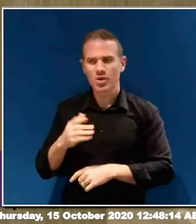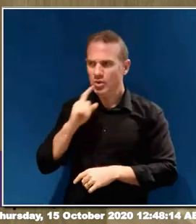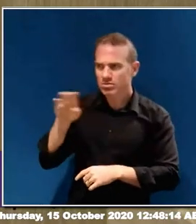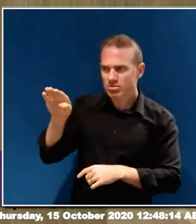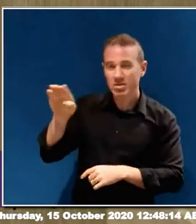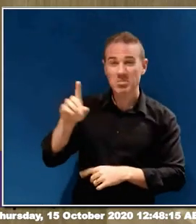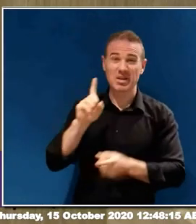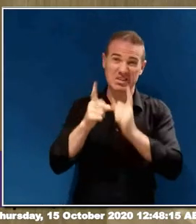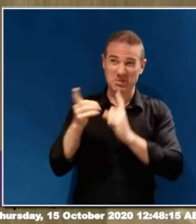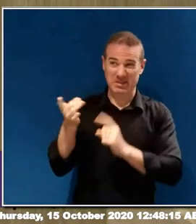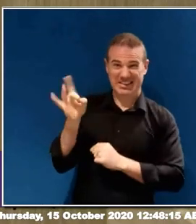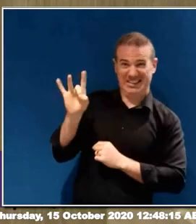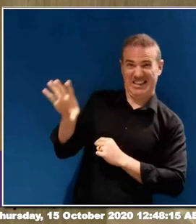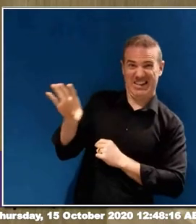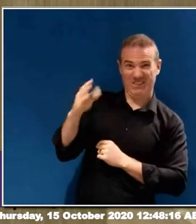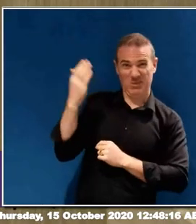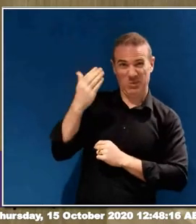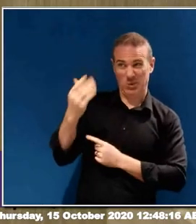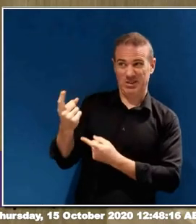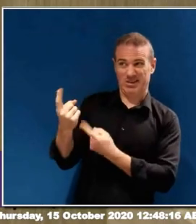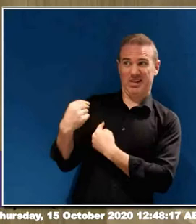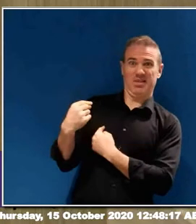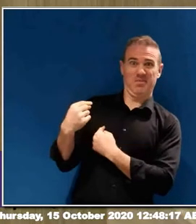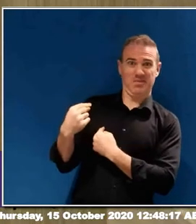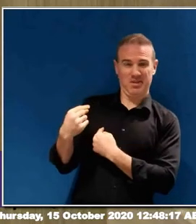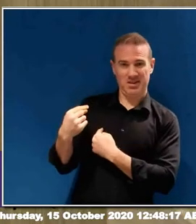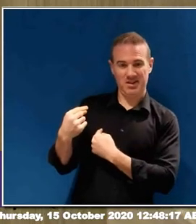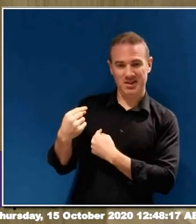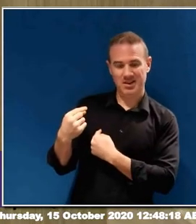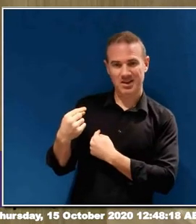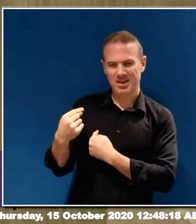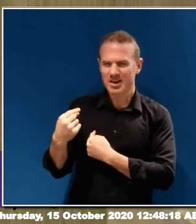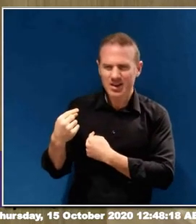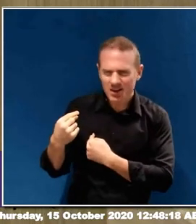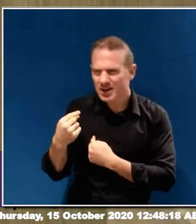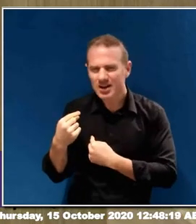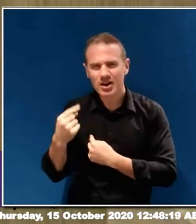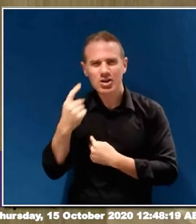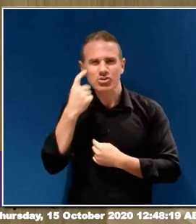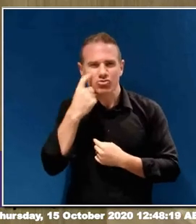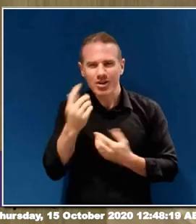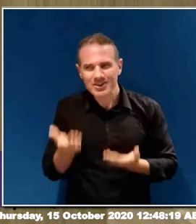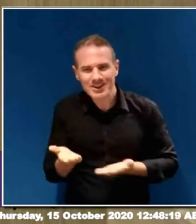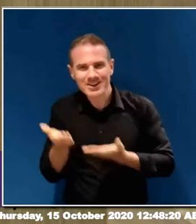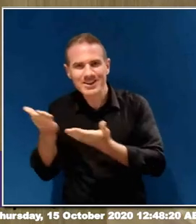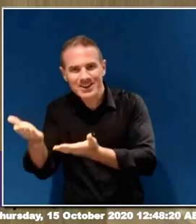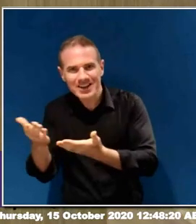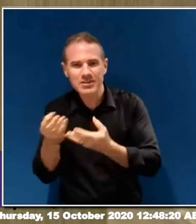And you try to just give them some background, some words,